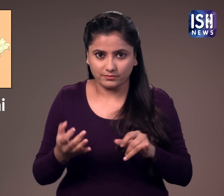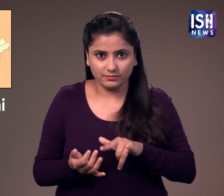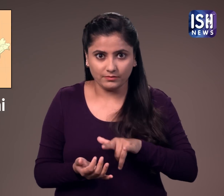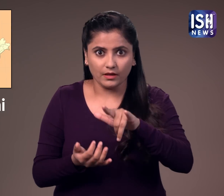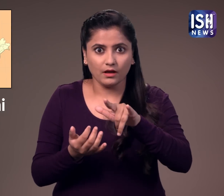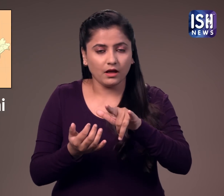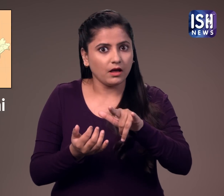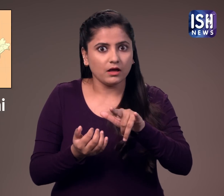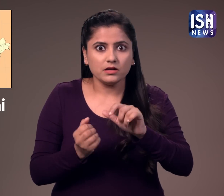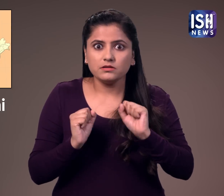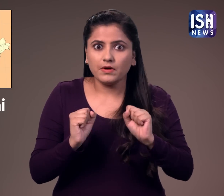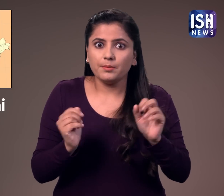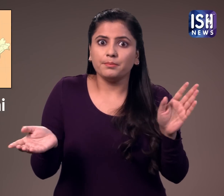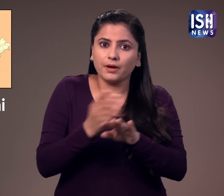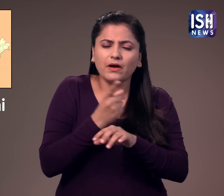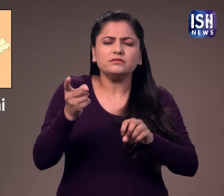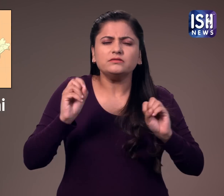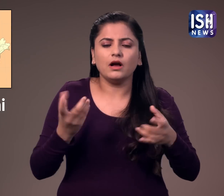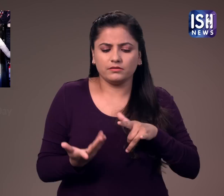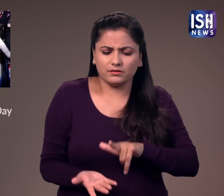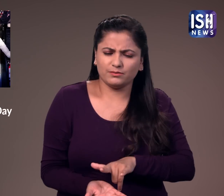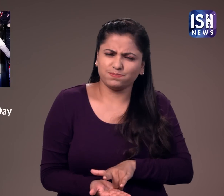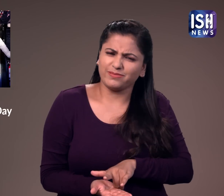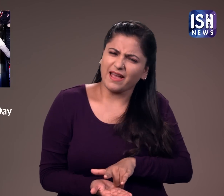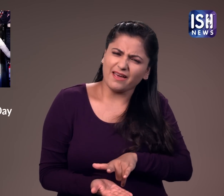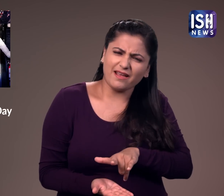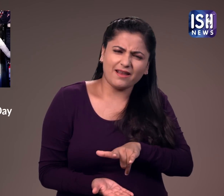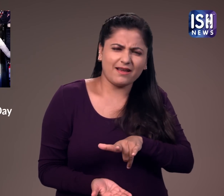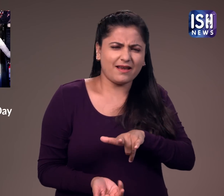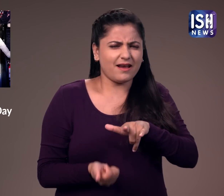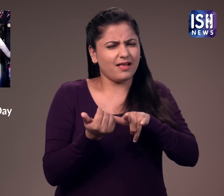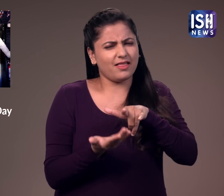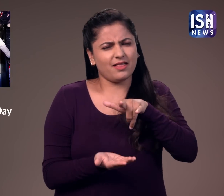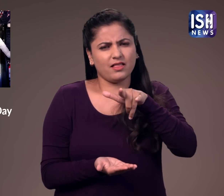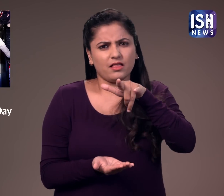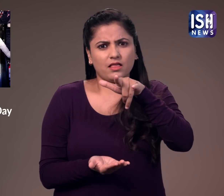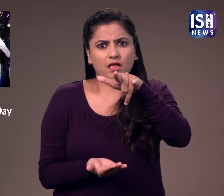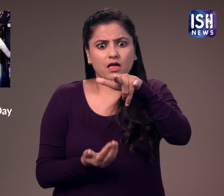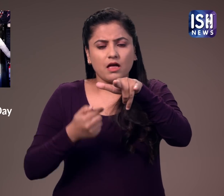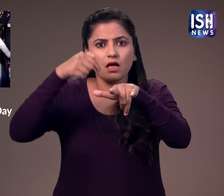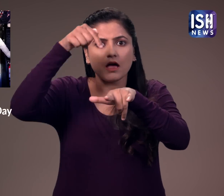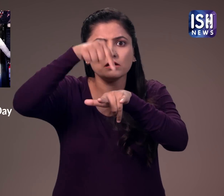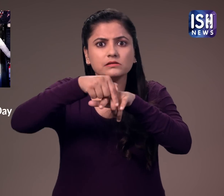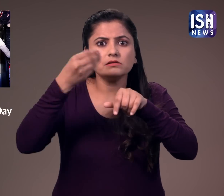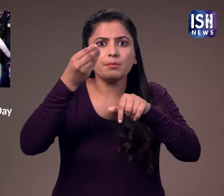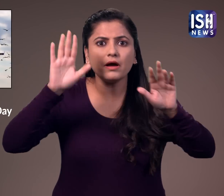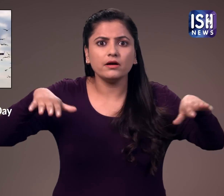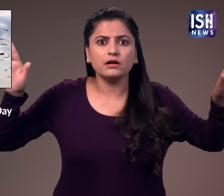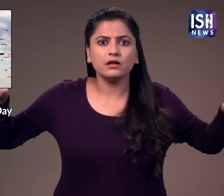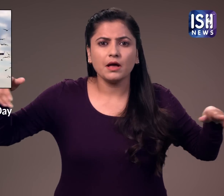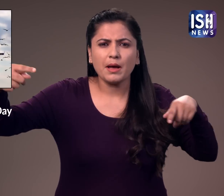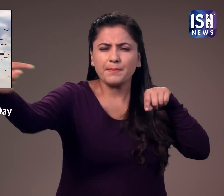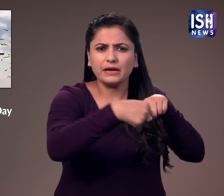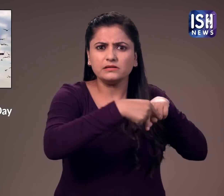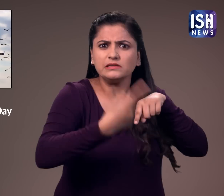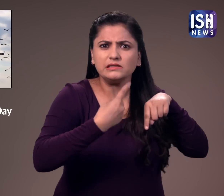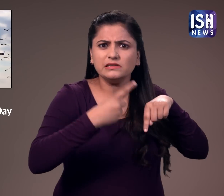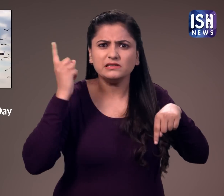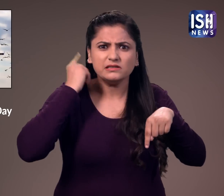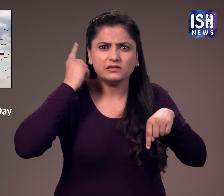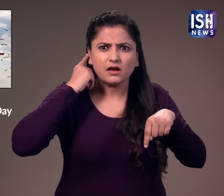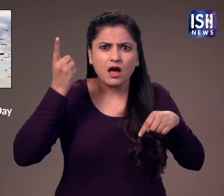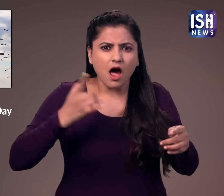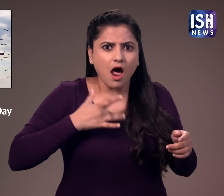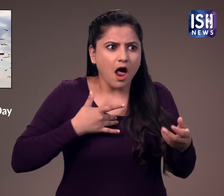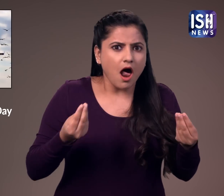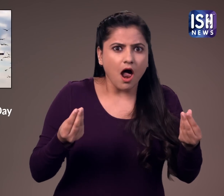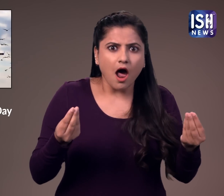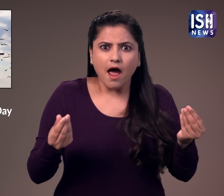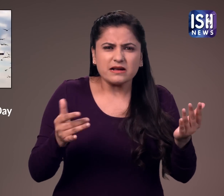There was an emergency situation as a bird was suspected of have hit the aircraft after takeoff.